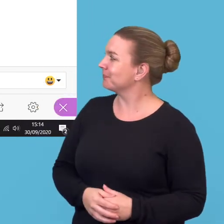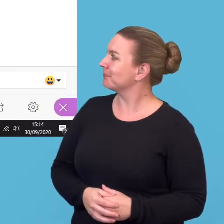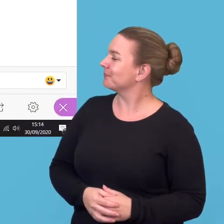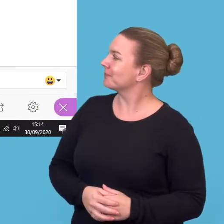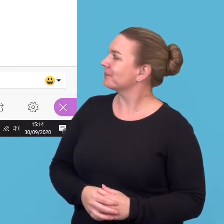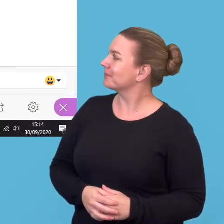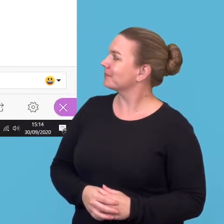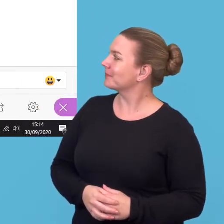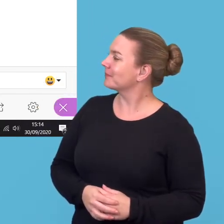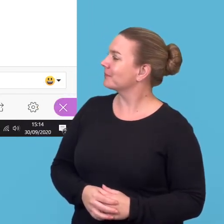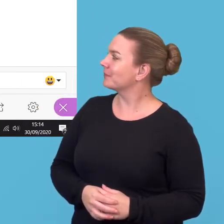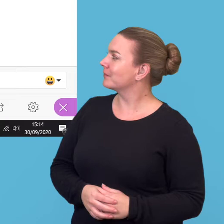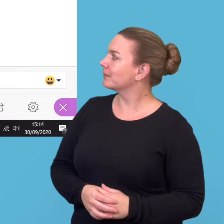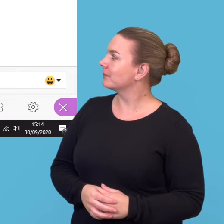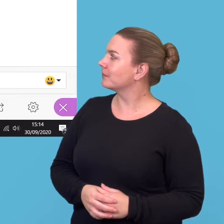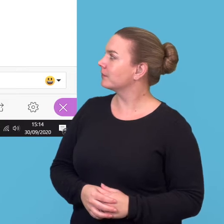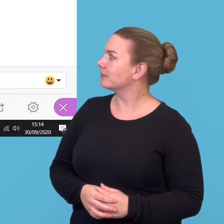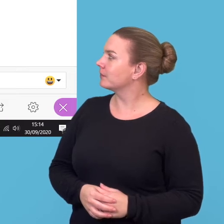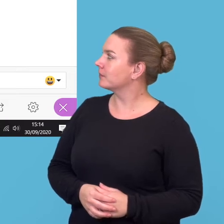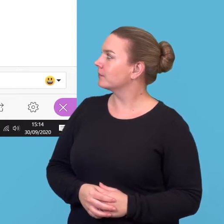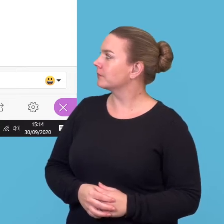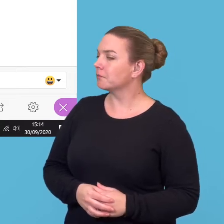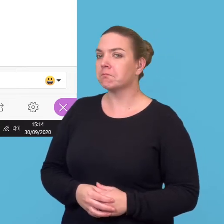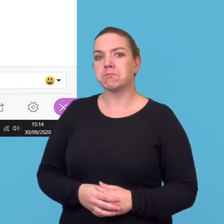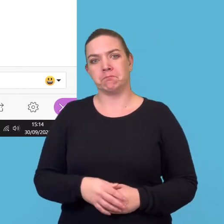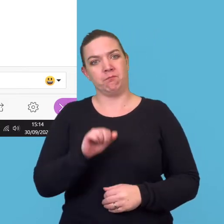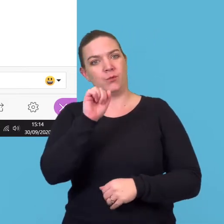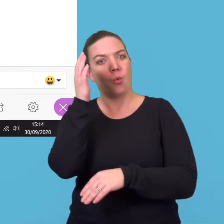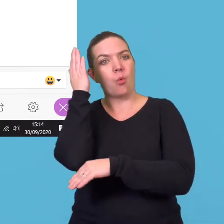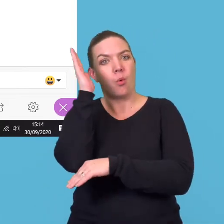To close the poll, simply click the X on the top right-hand side of the box.